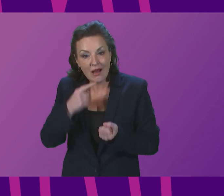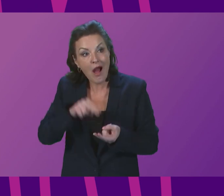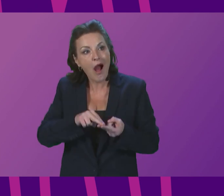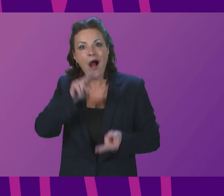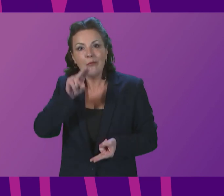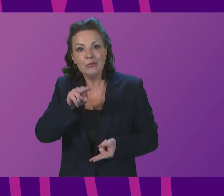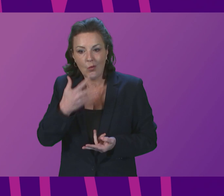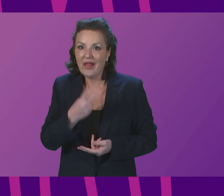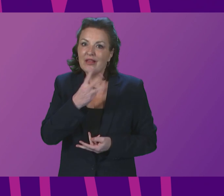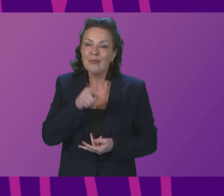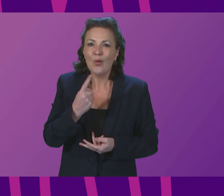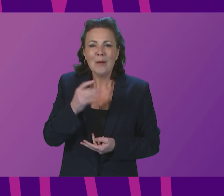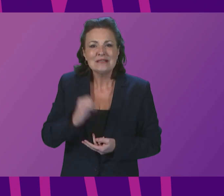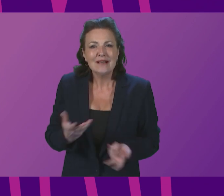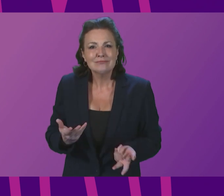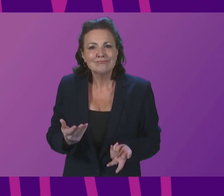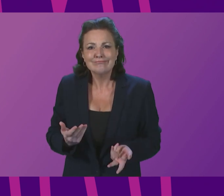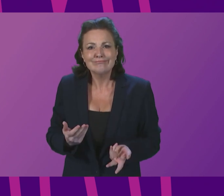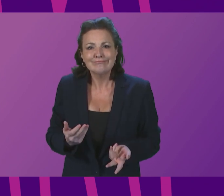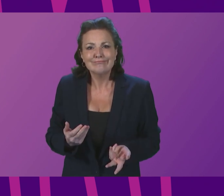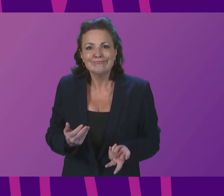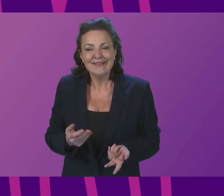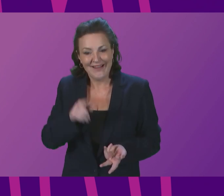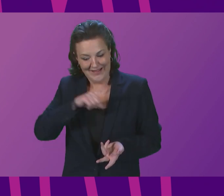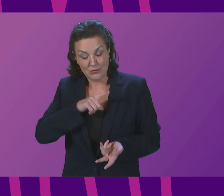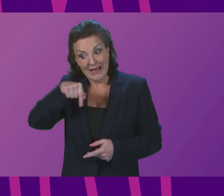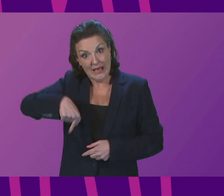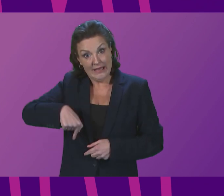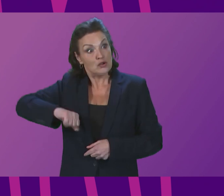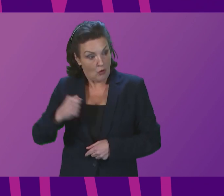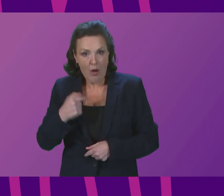Where we have control of benefits here, we have uprated them by 6 per cent.